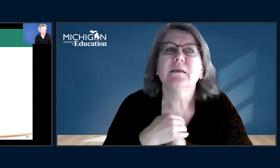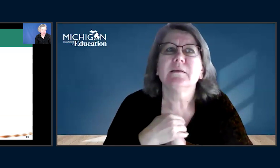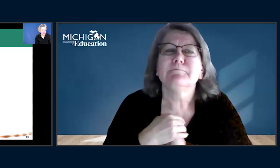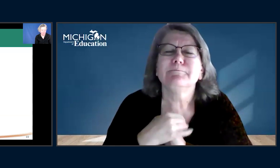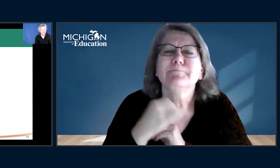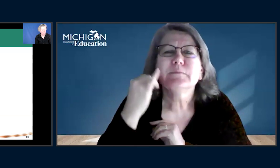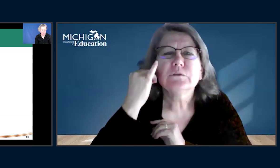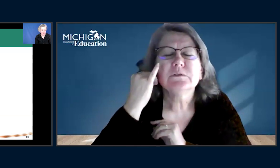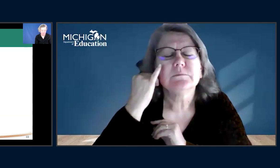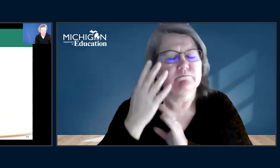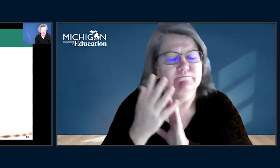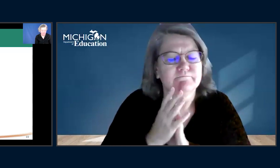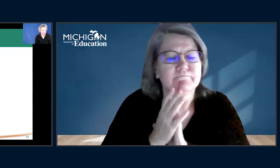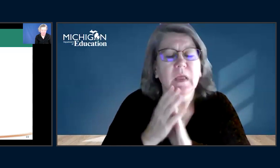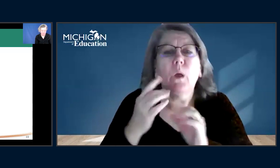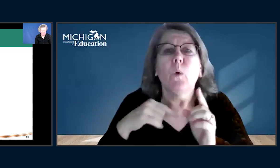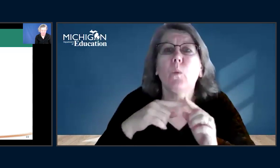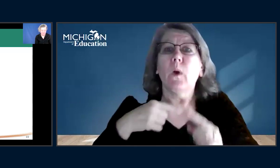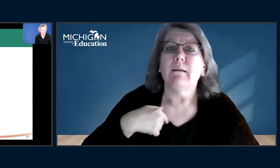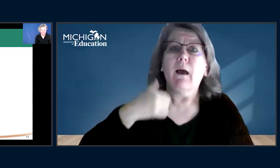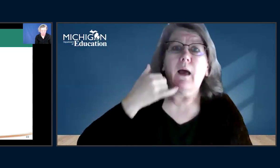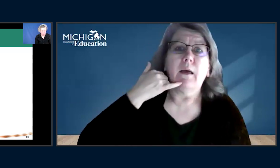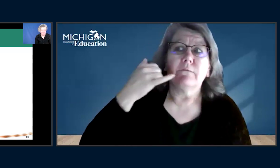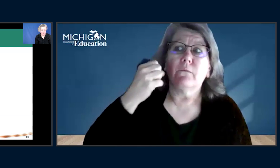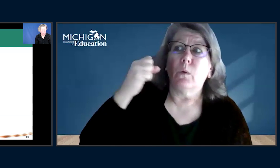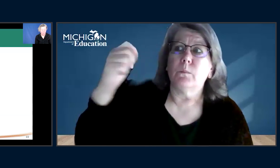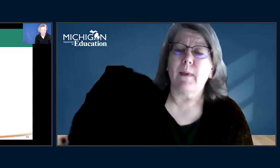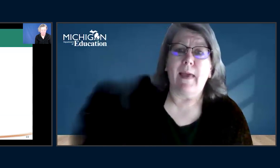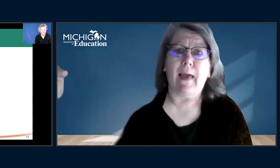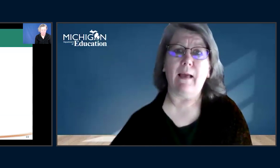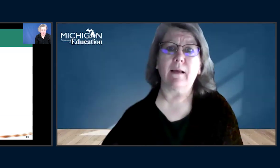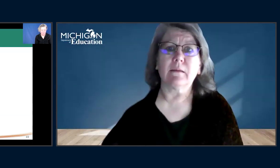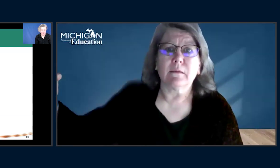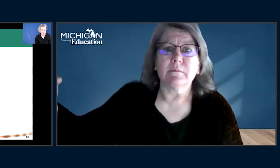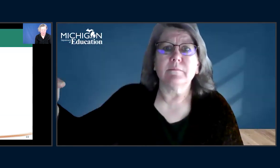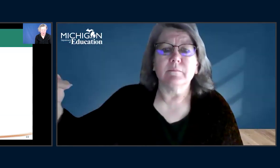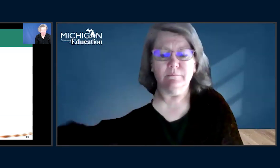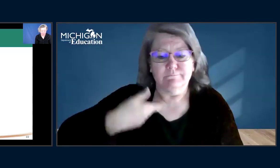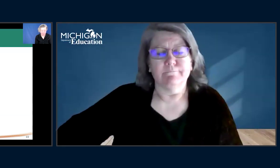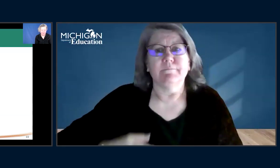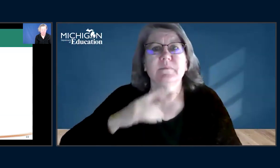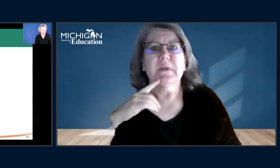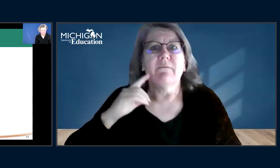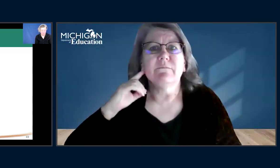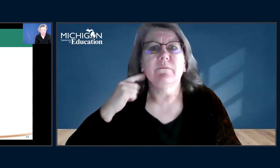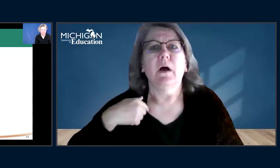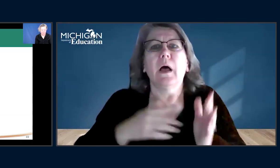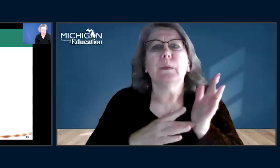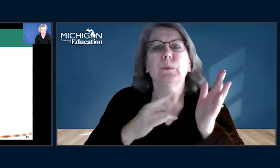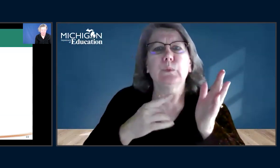an email address there as well. And, when I call back,